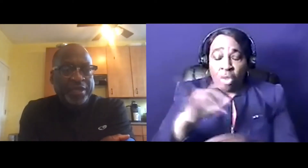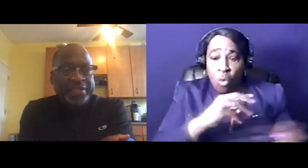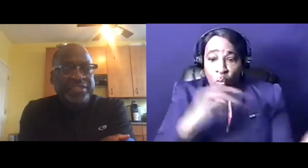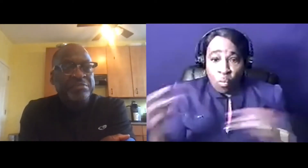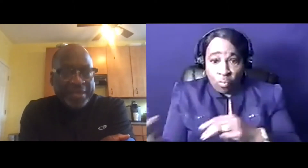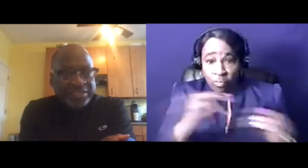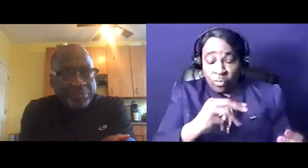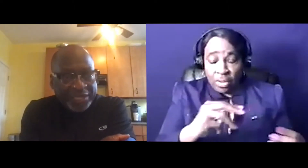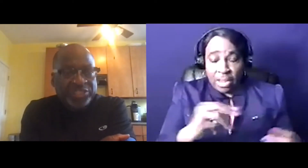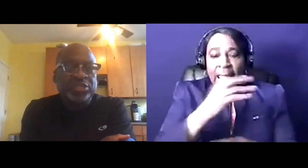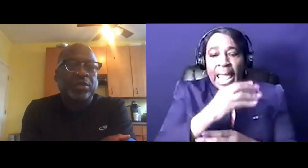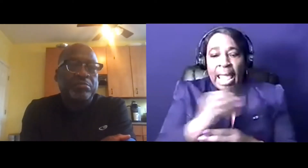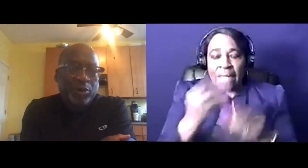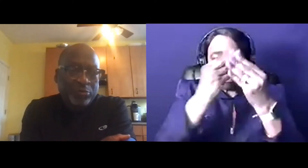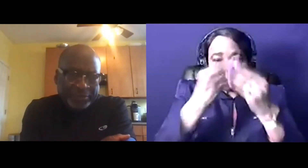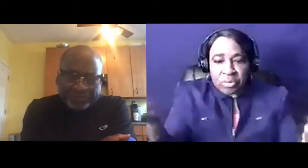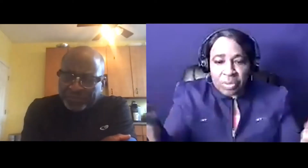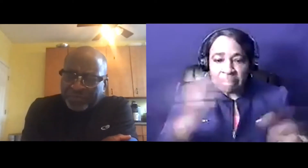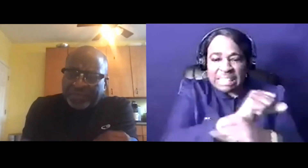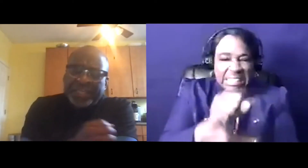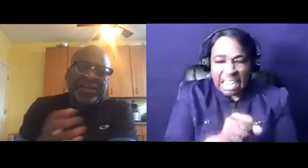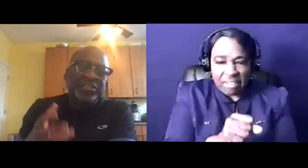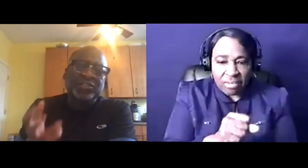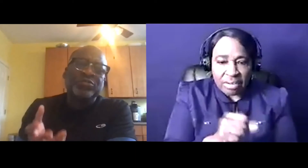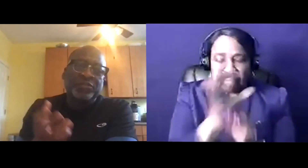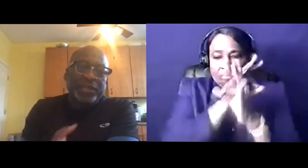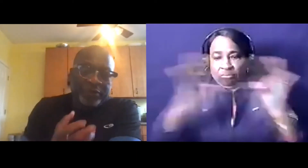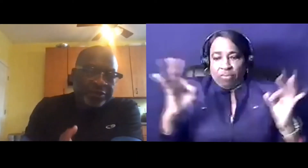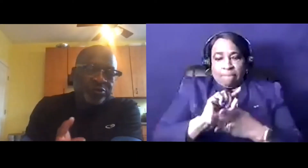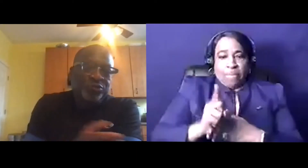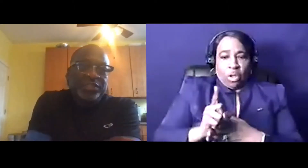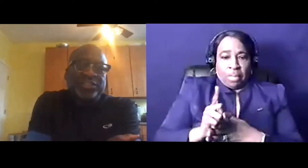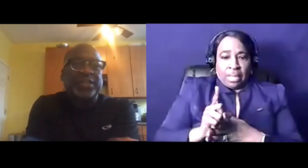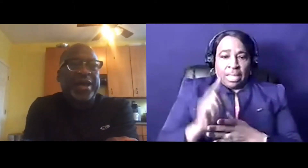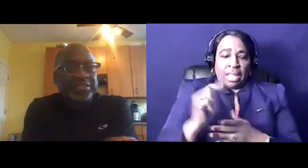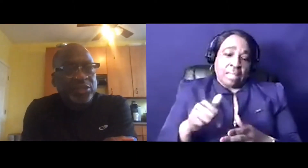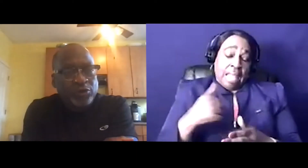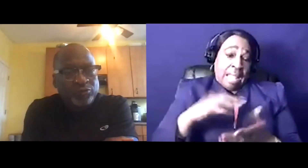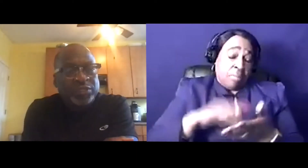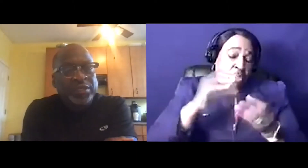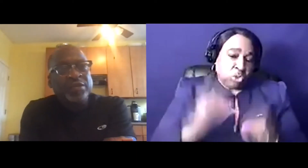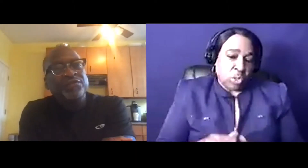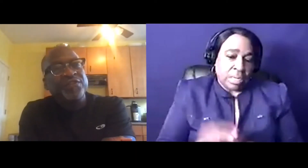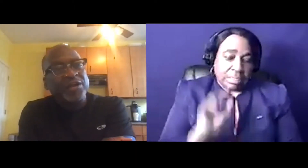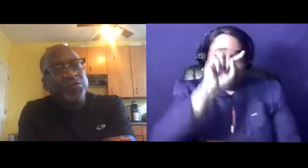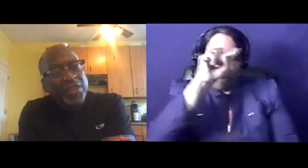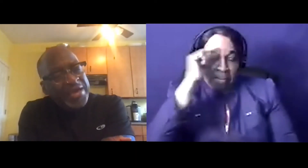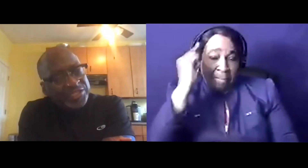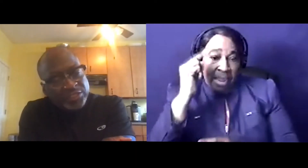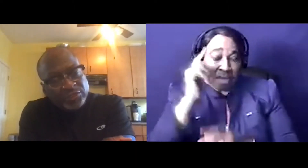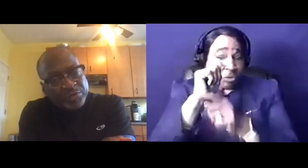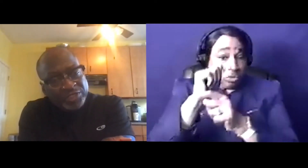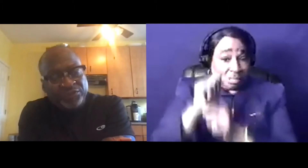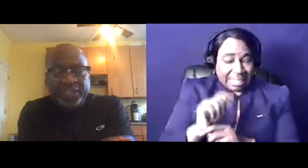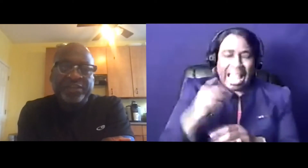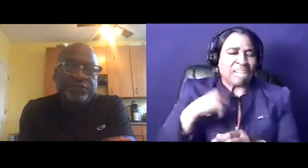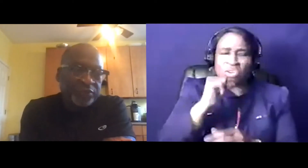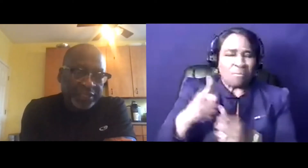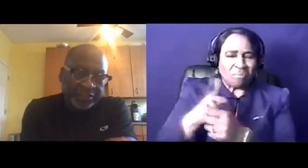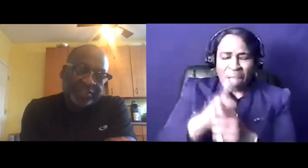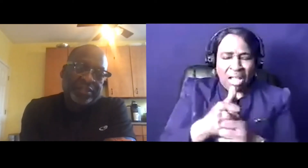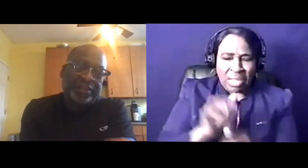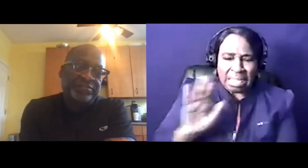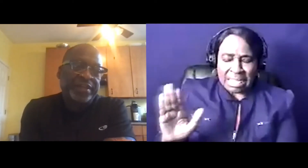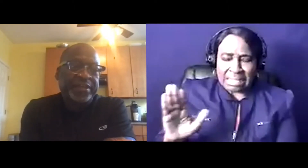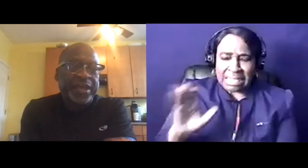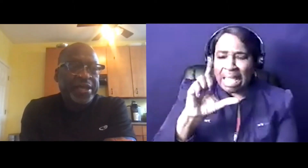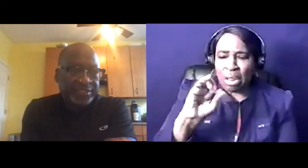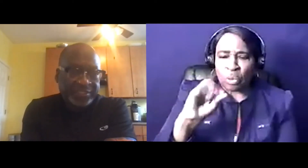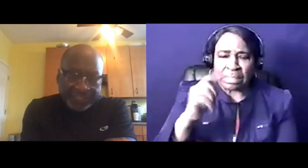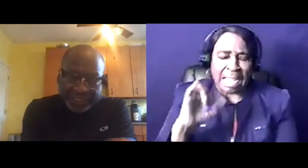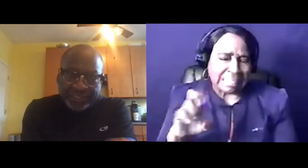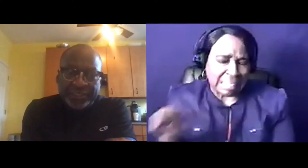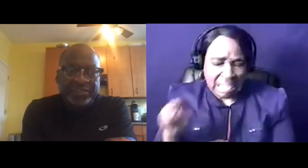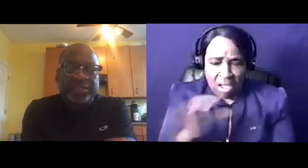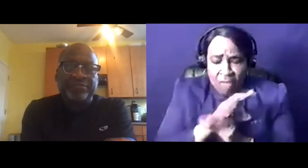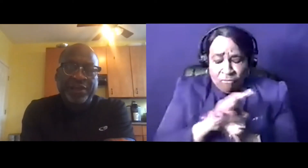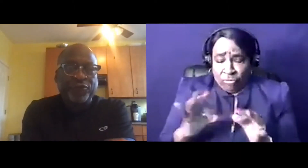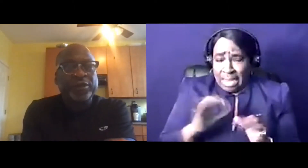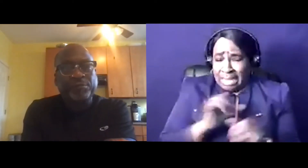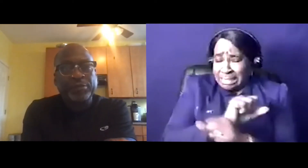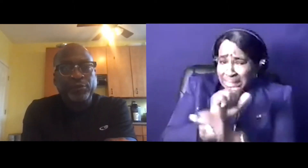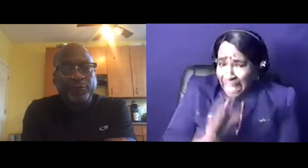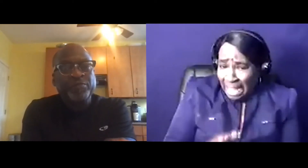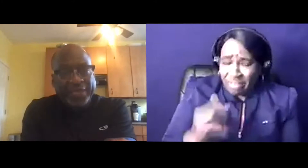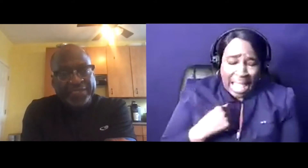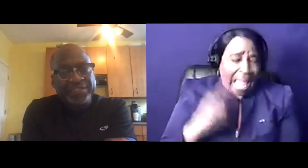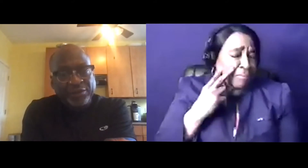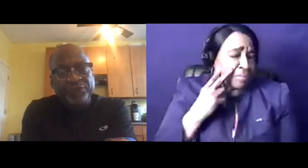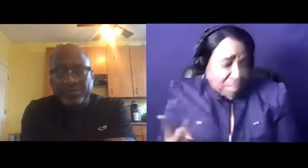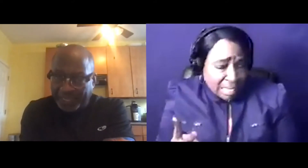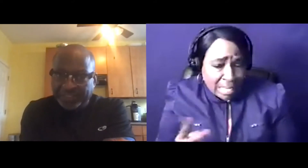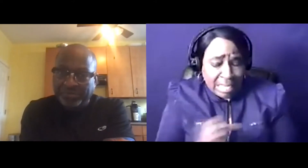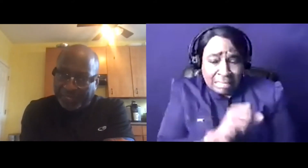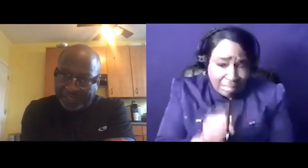as an emancipation moment. Now as a student of the Black radical tradition, I don't follow the logic so much of Lincoln freeing the slaves. I see enslaved African people as self-emancipating.